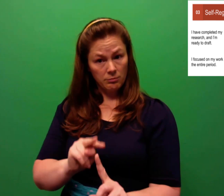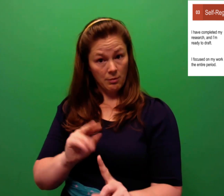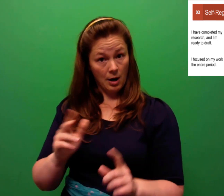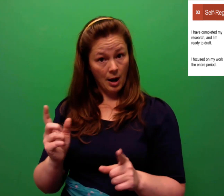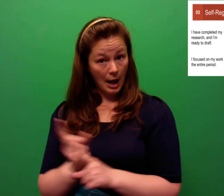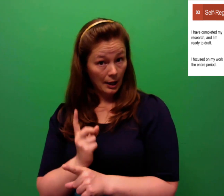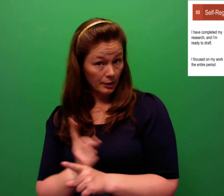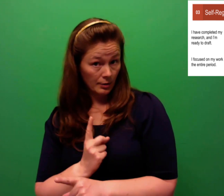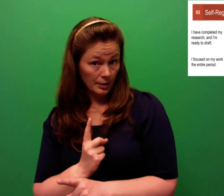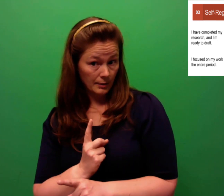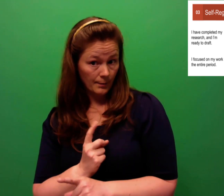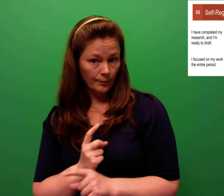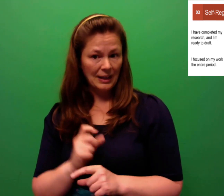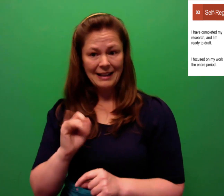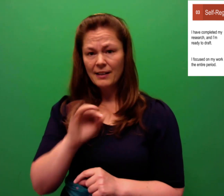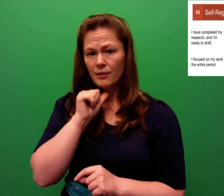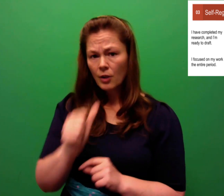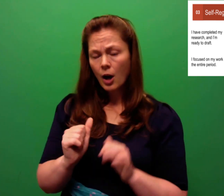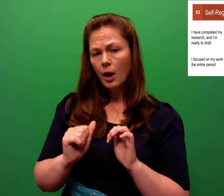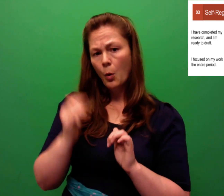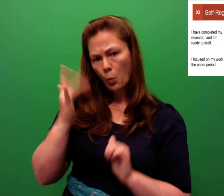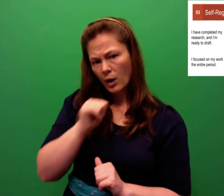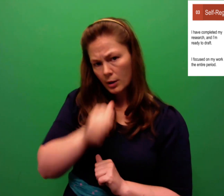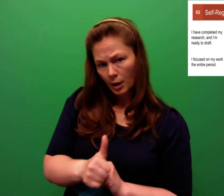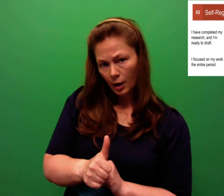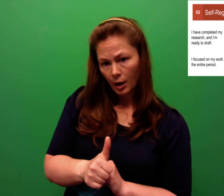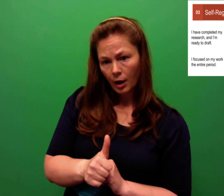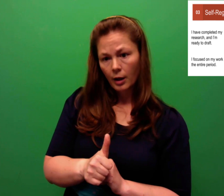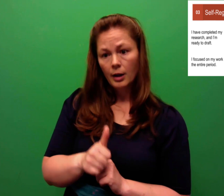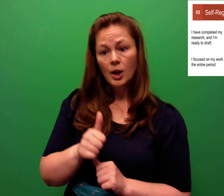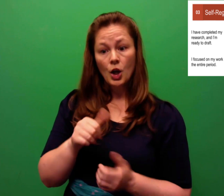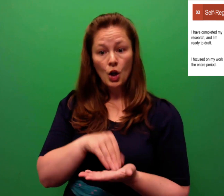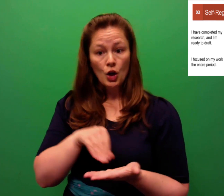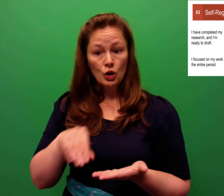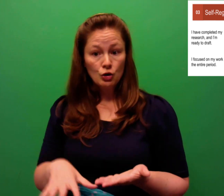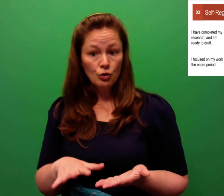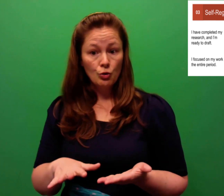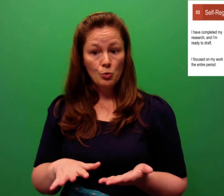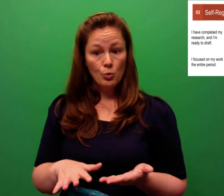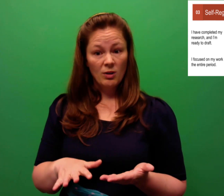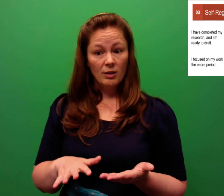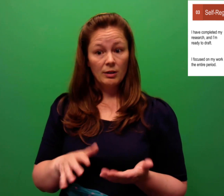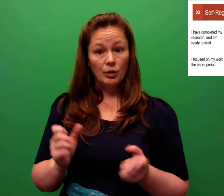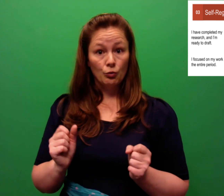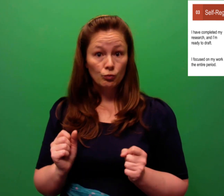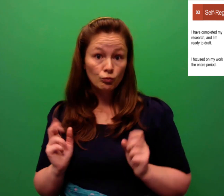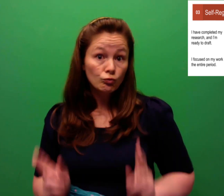growth, is the student accurate in their self-assessment? If not, why were they